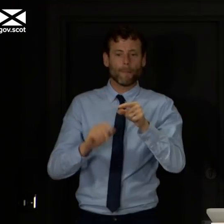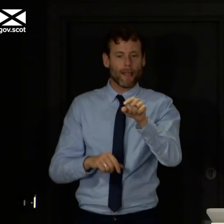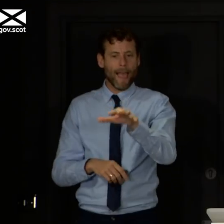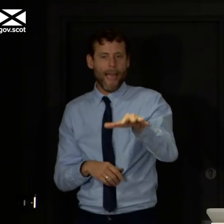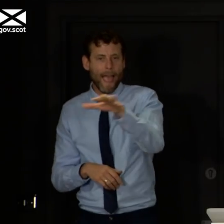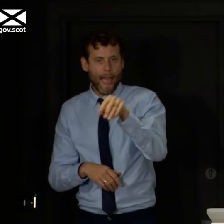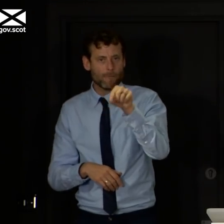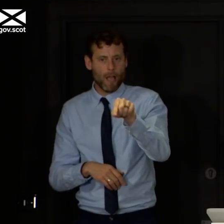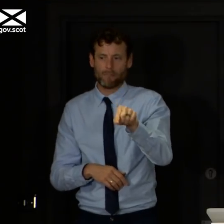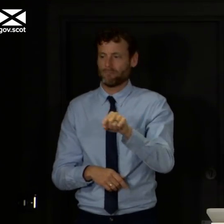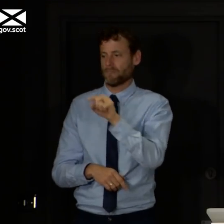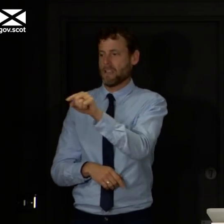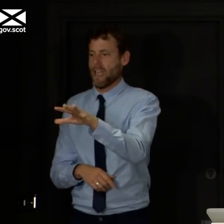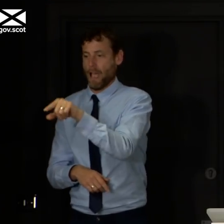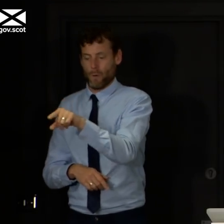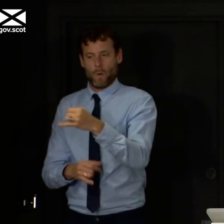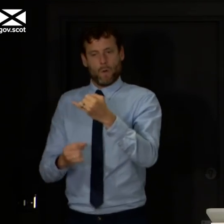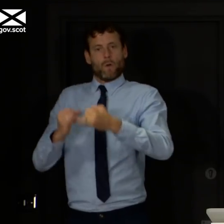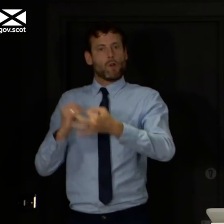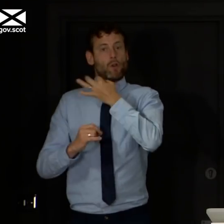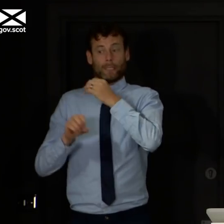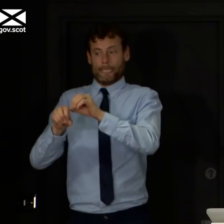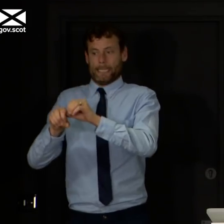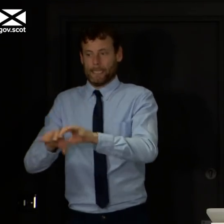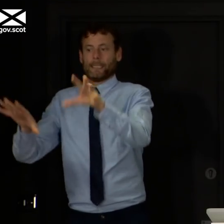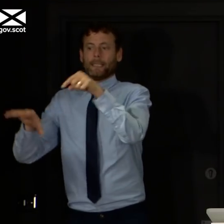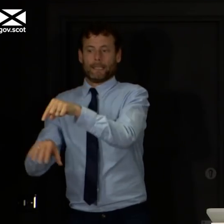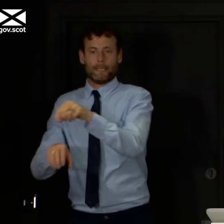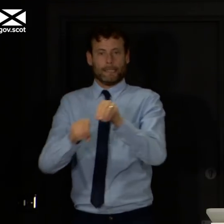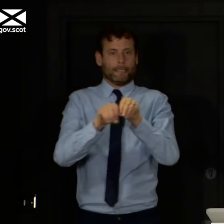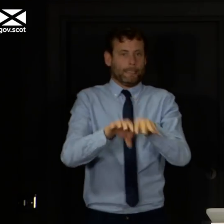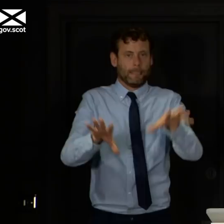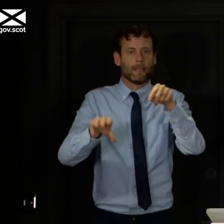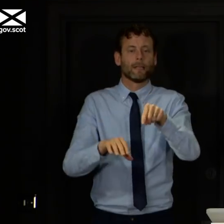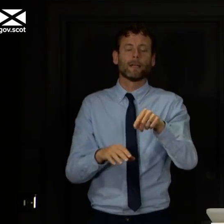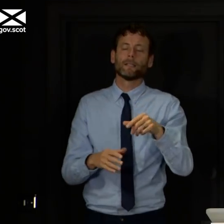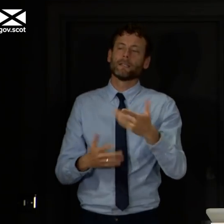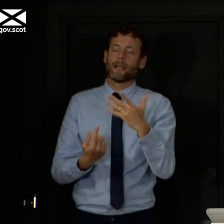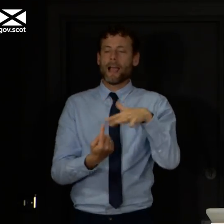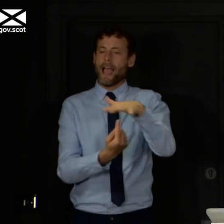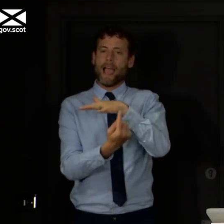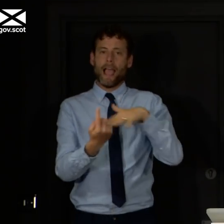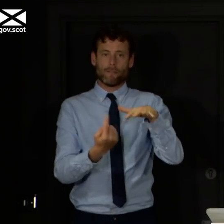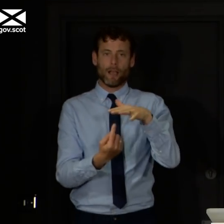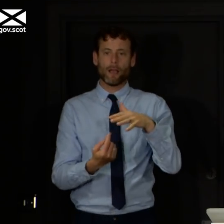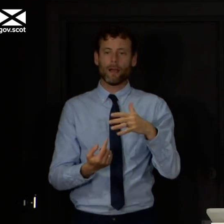clusters of this virus could suggest that the kind of settings where reducing 2 metres